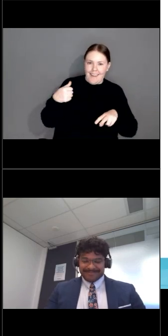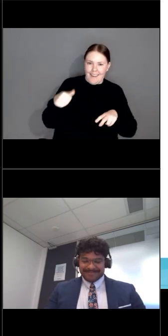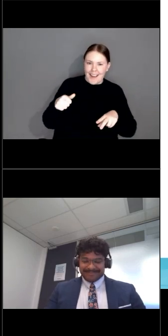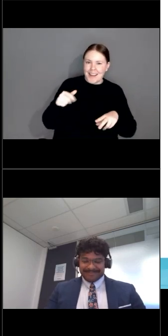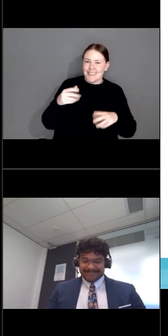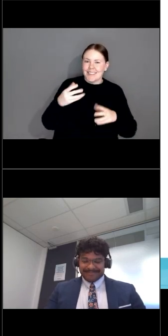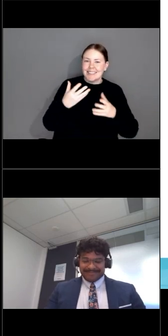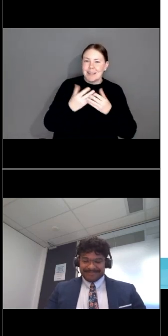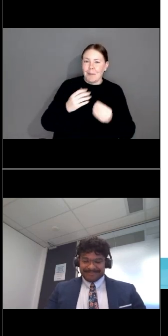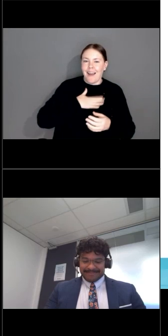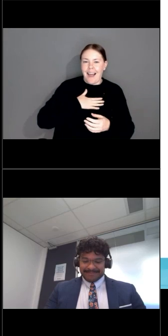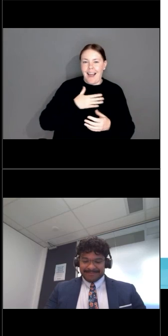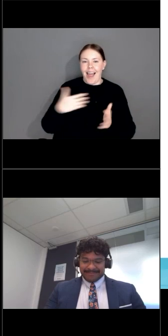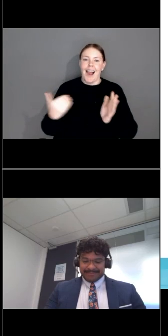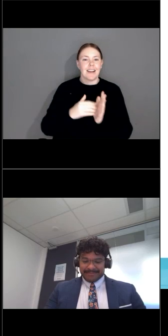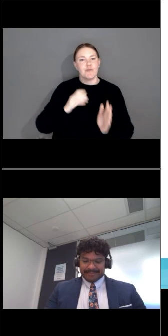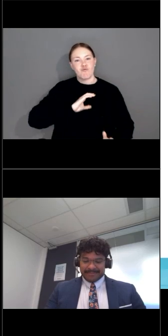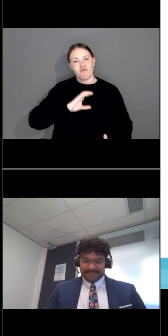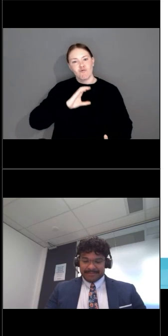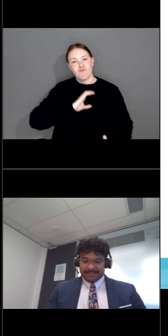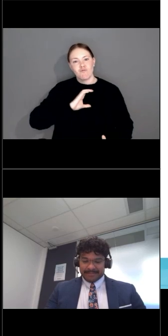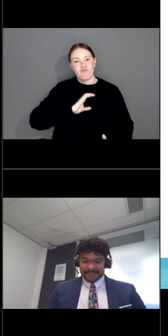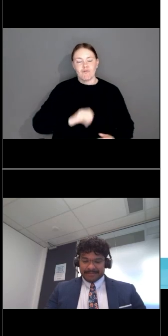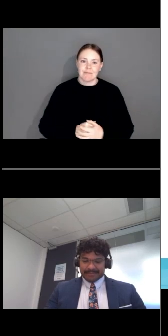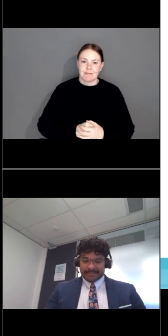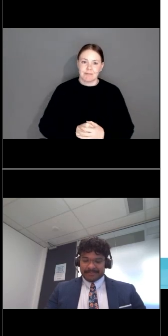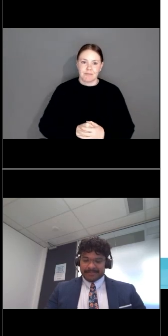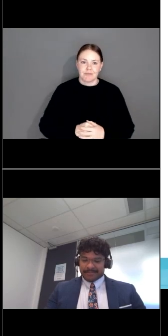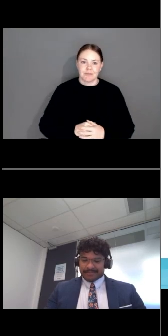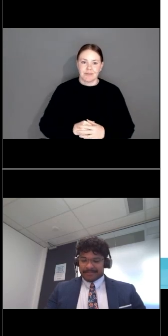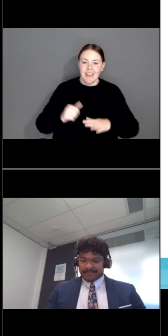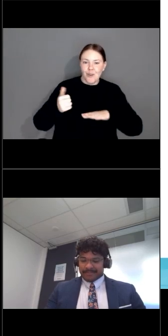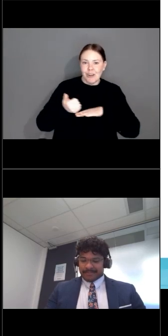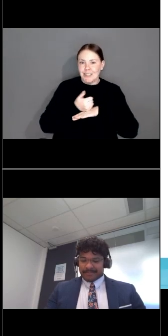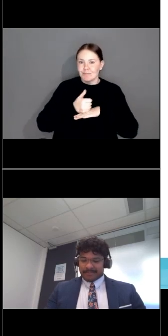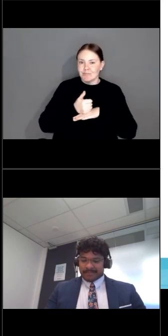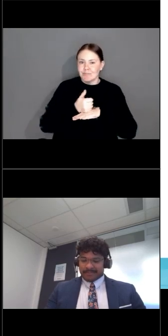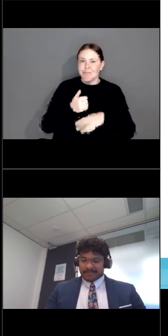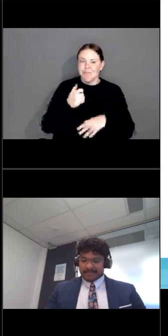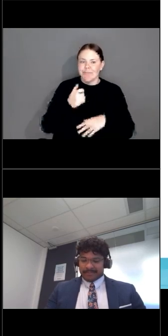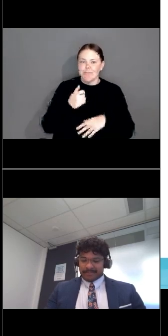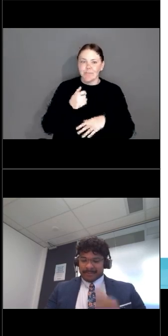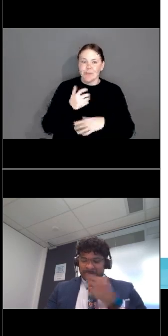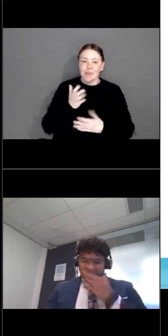and they they did this and and for this case it's very interesting it's actually about the applicant